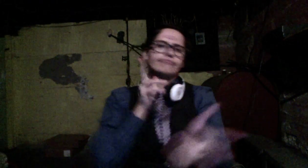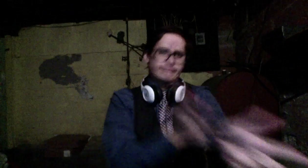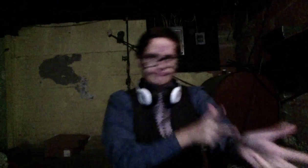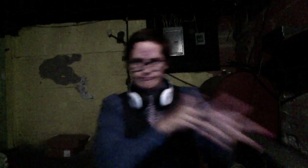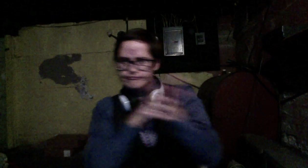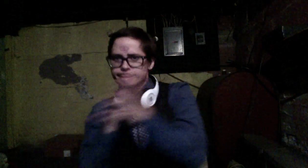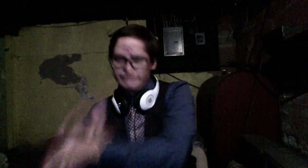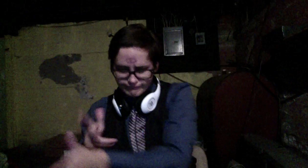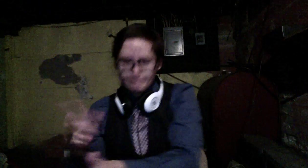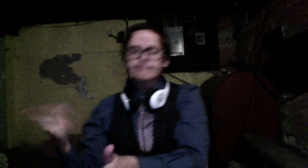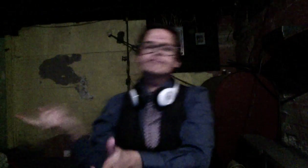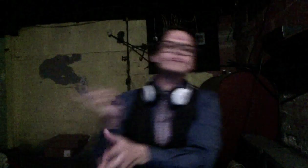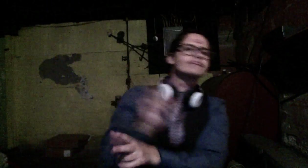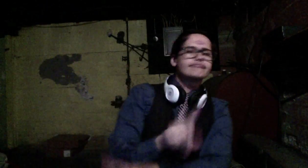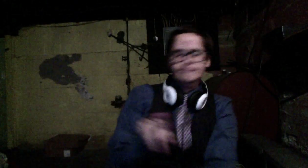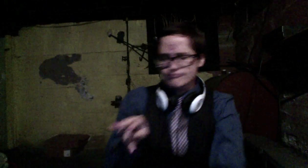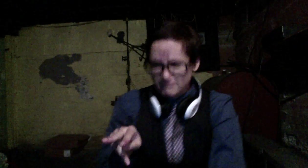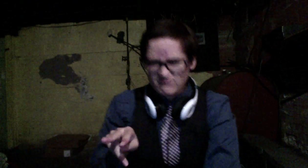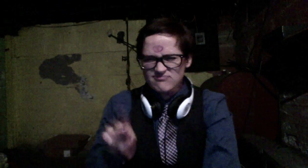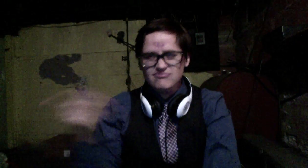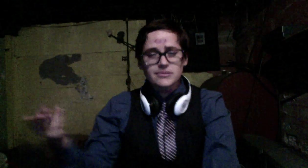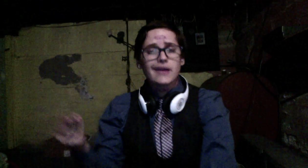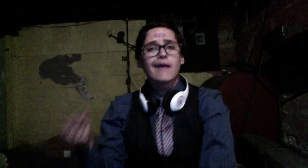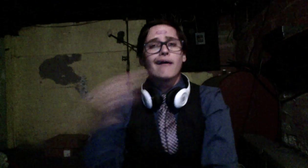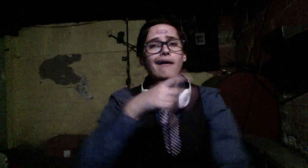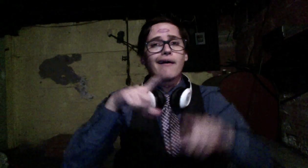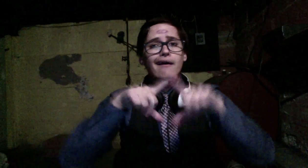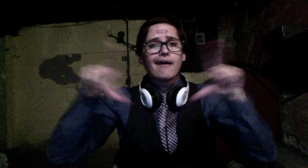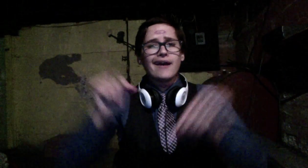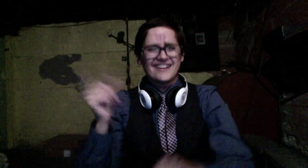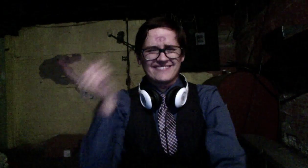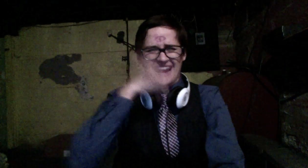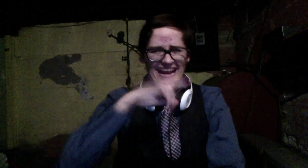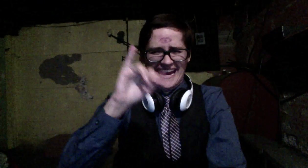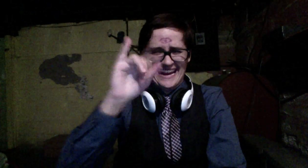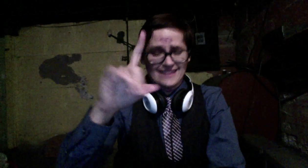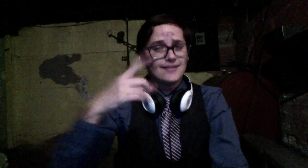COP PULLED-HIM-OVER WALK-AROUND-CAR LOOK HE GIVE-TO-HIM CARD FAKE ID